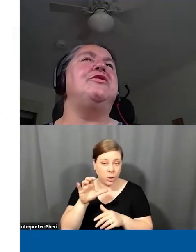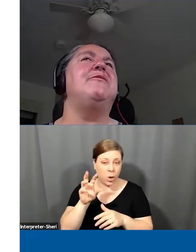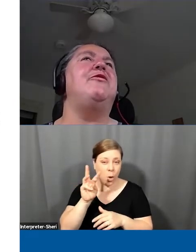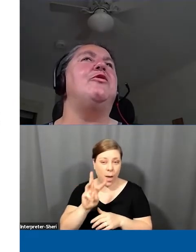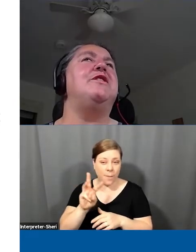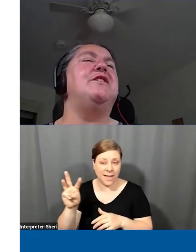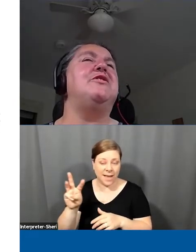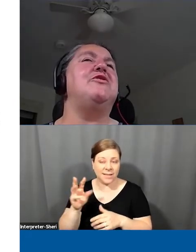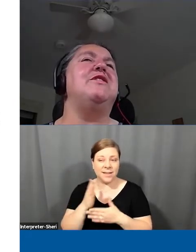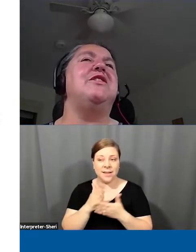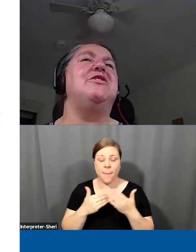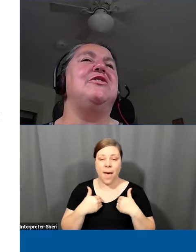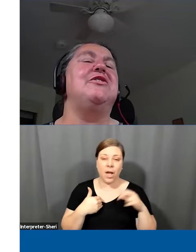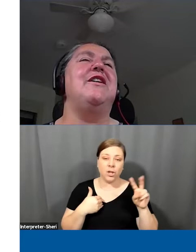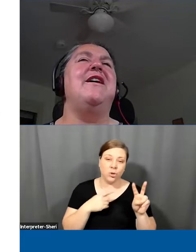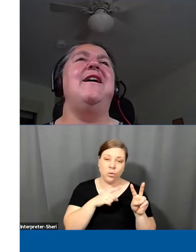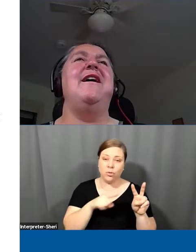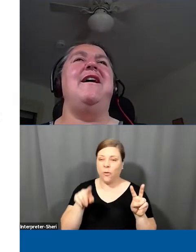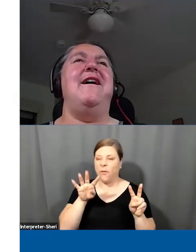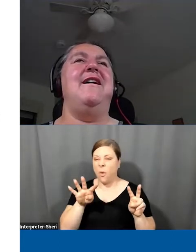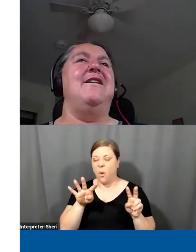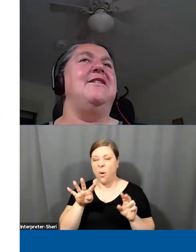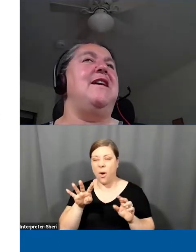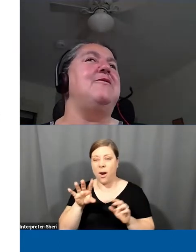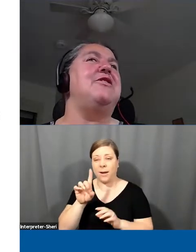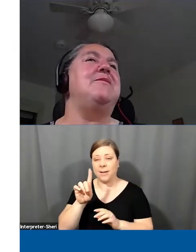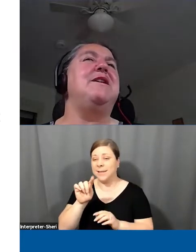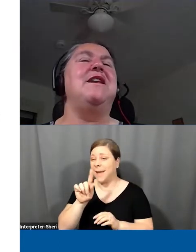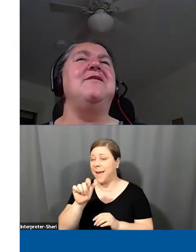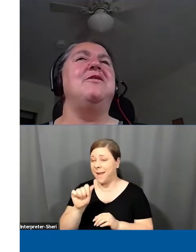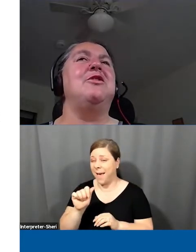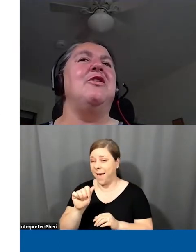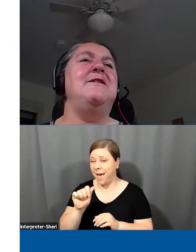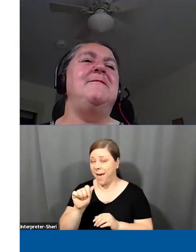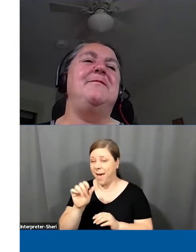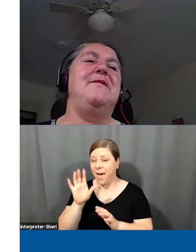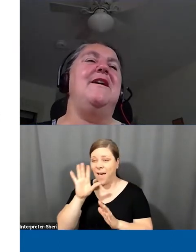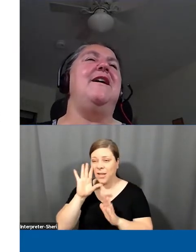some four data visualizations. And it was at the beginning of omicron.